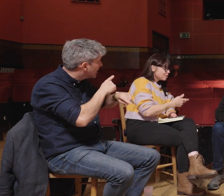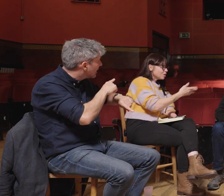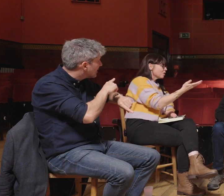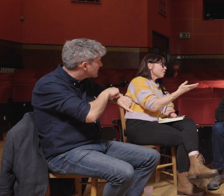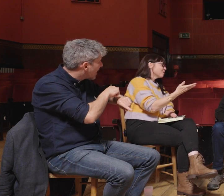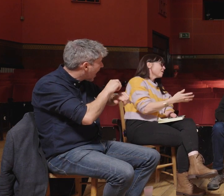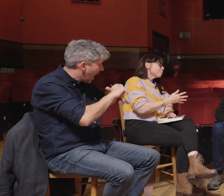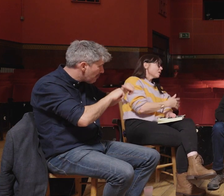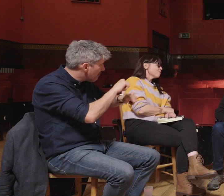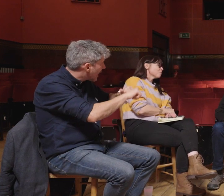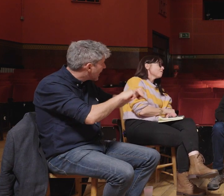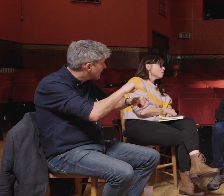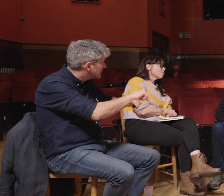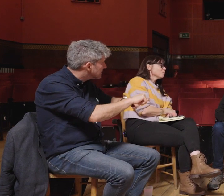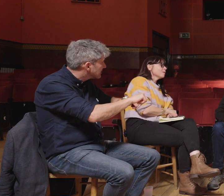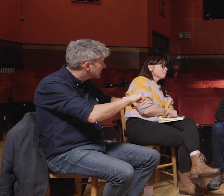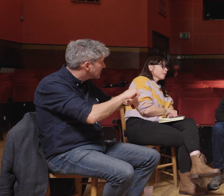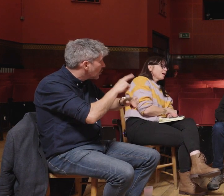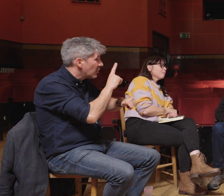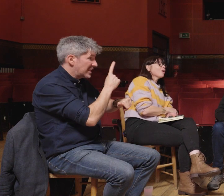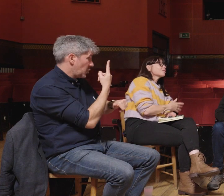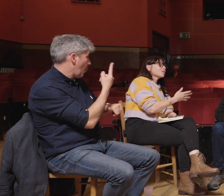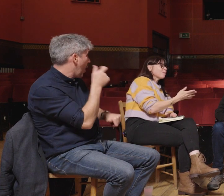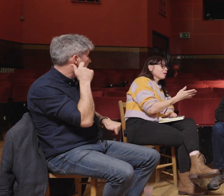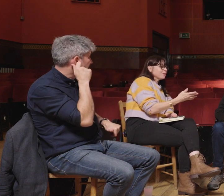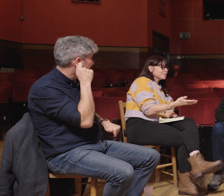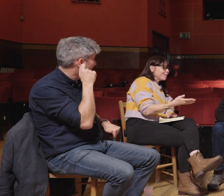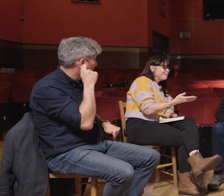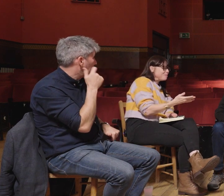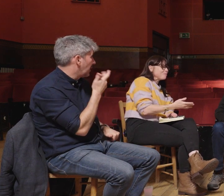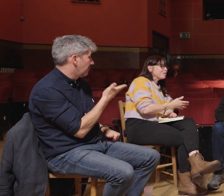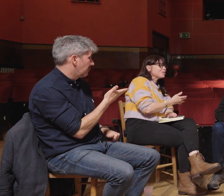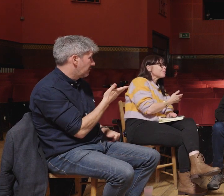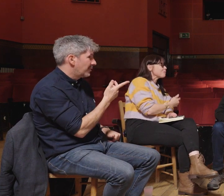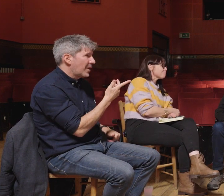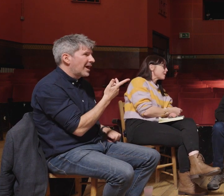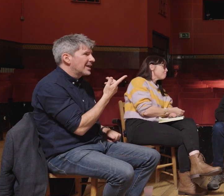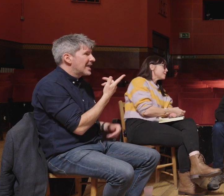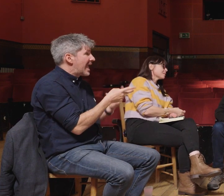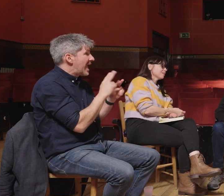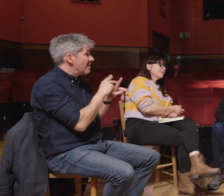So I don't know if anybody... I'm not asking you to come up with an answer, but what do you think would make it better